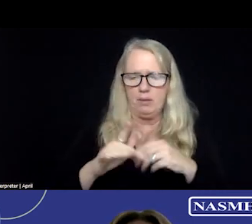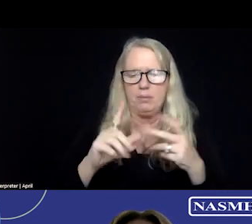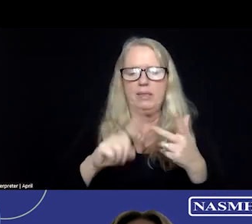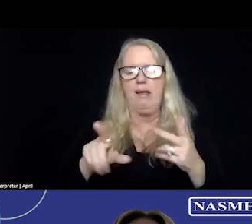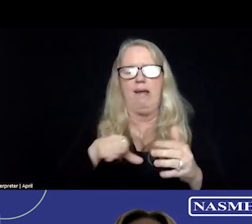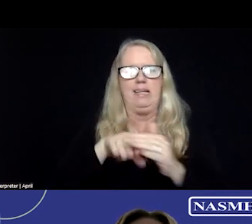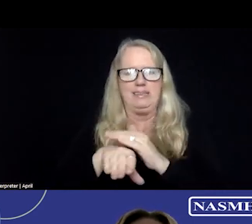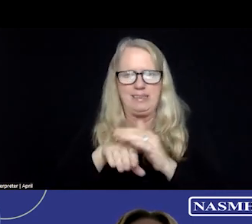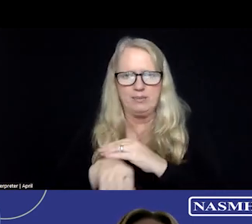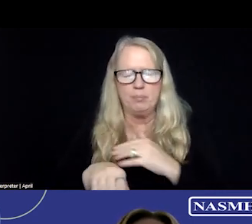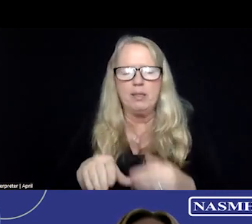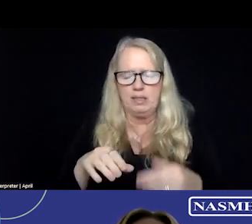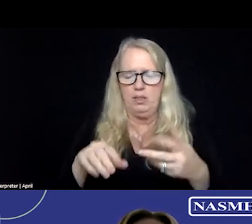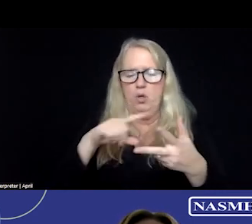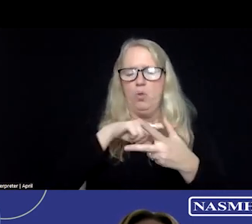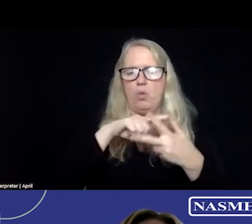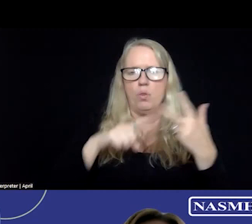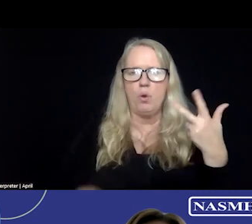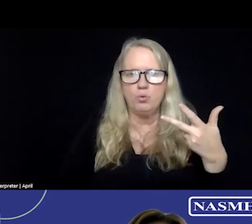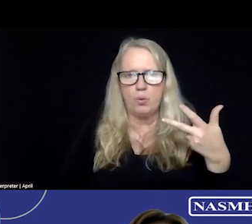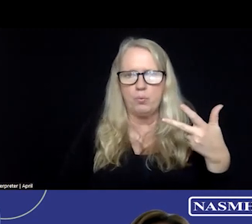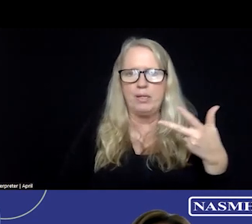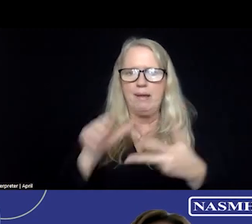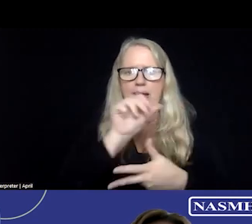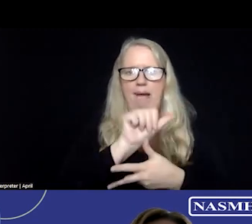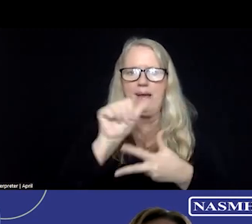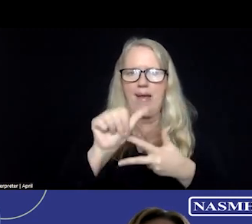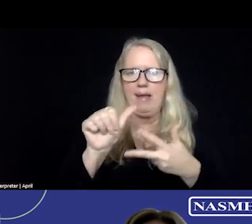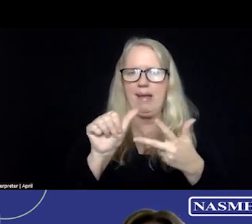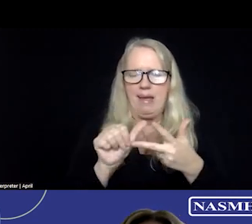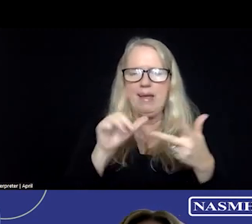THOSE ARE THE THREE CORE THINGS TO GETTING THE BEHAVIORAL HEALTH